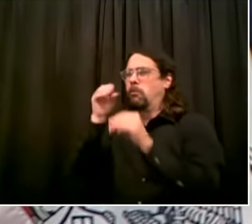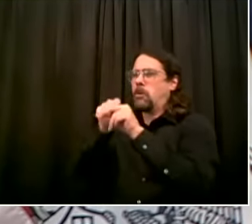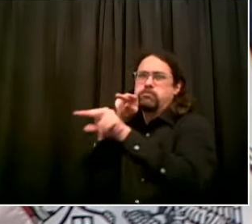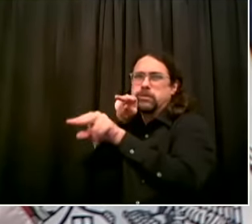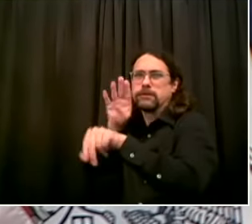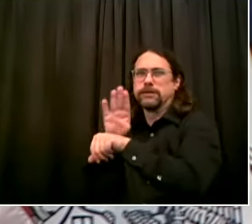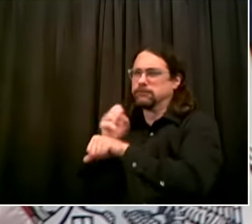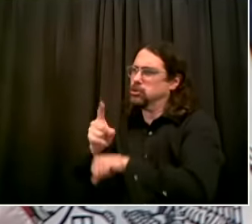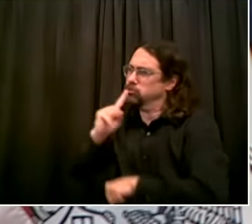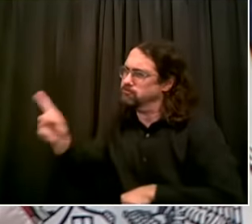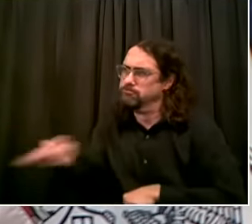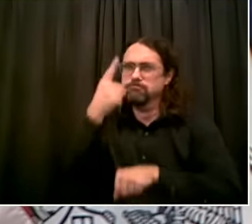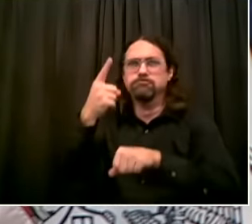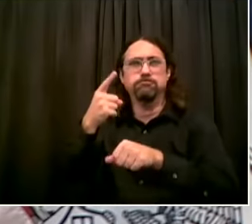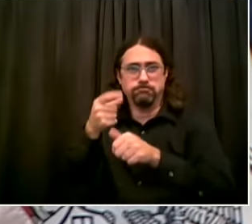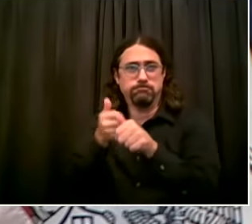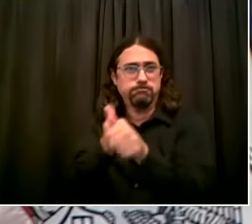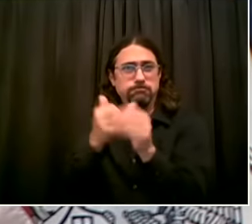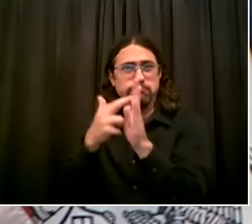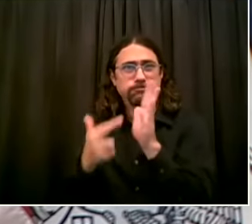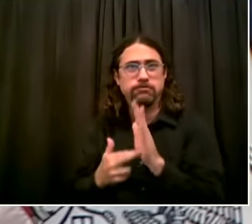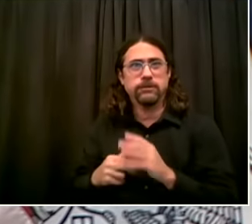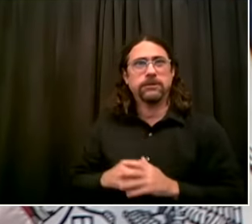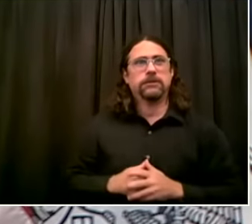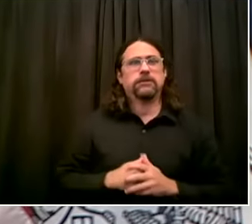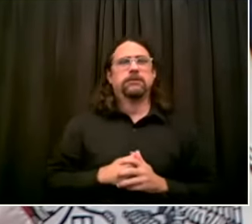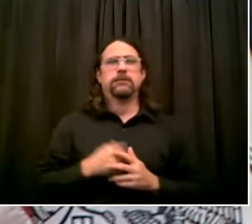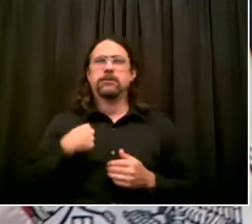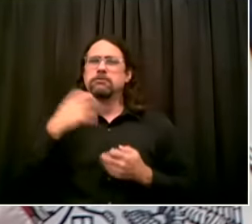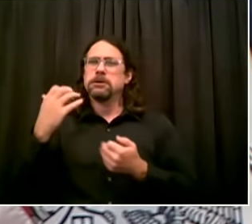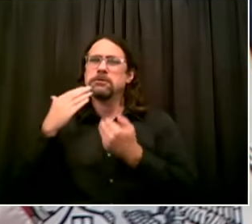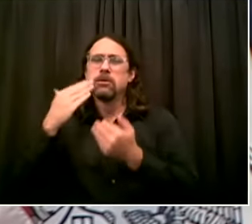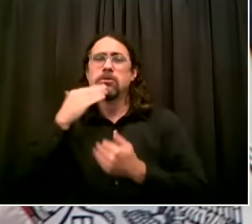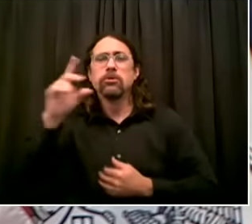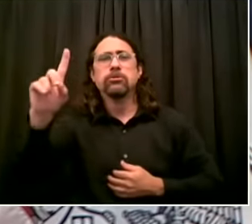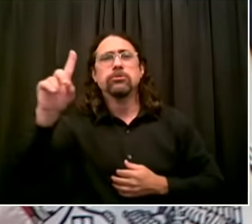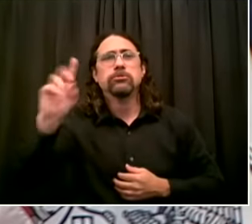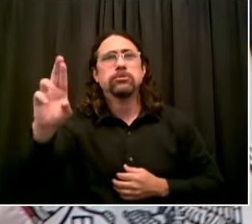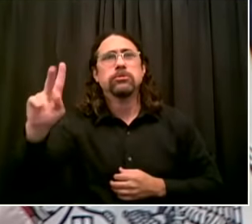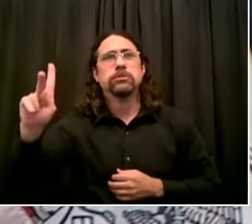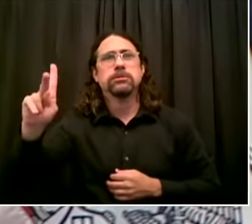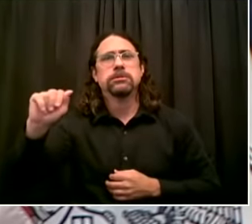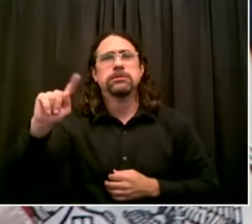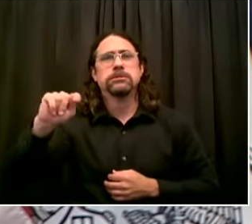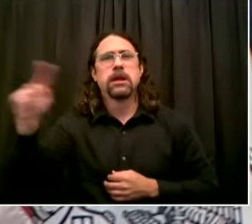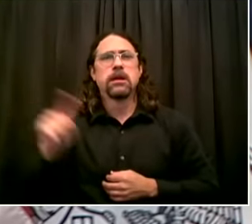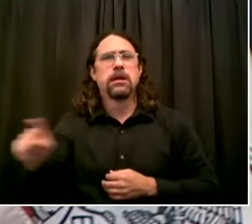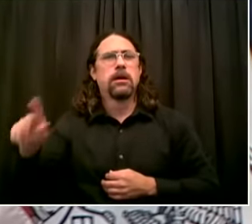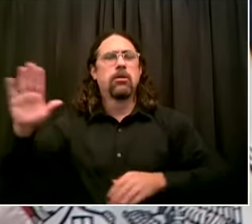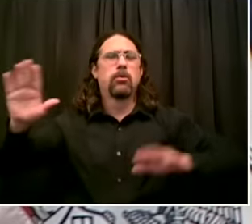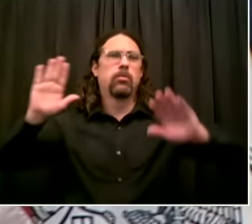TODAY BY COMMUNITY LEADERS AS WELL AS THE REMINDER THAT EVERYONE SHOULD GET TSTEED OF THE WE